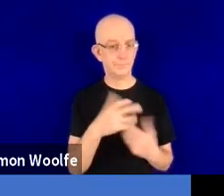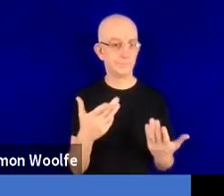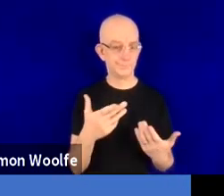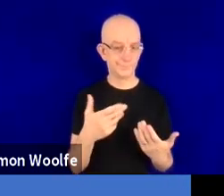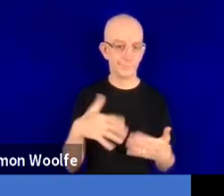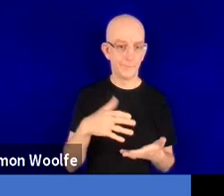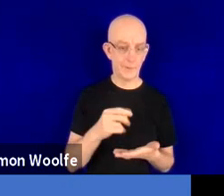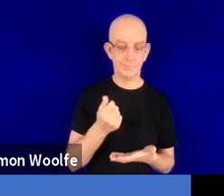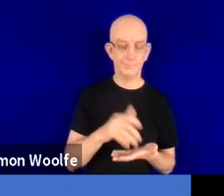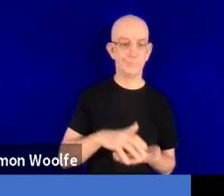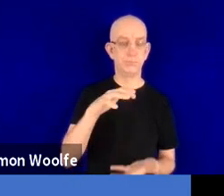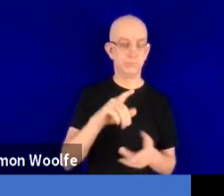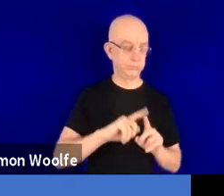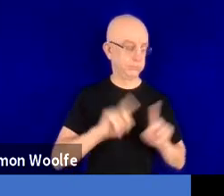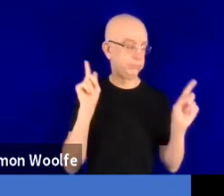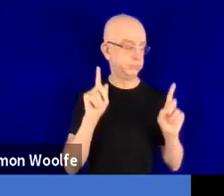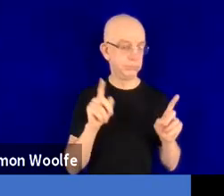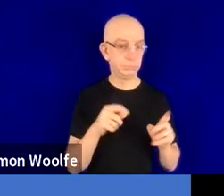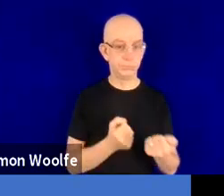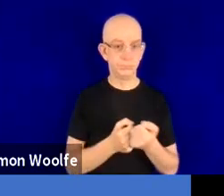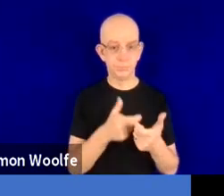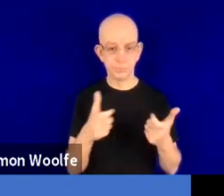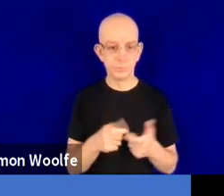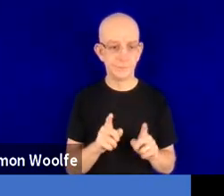That could be a co financing mechanism between health and social affair